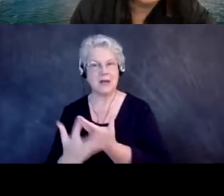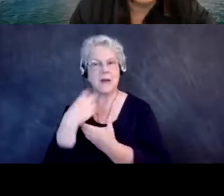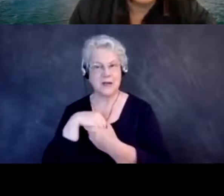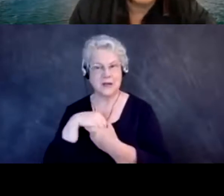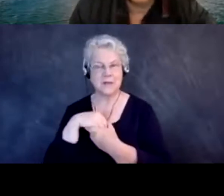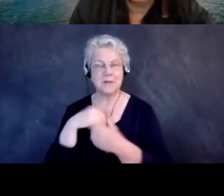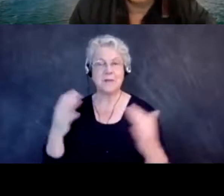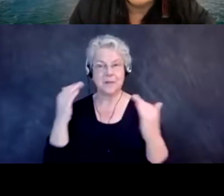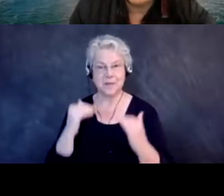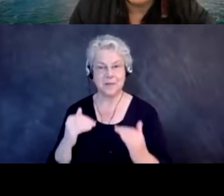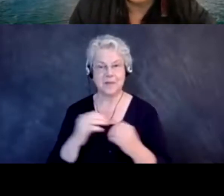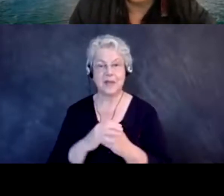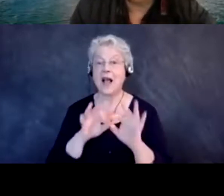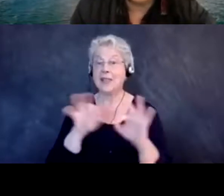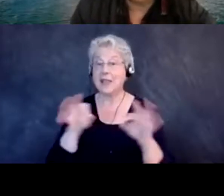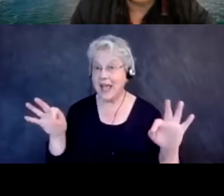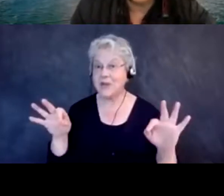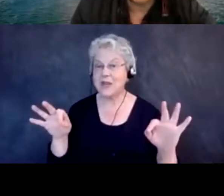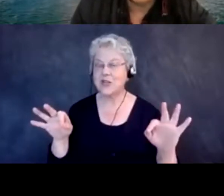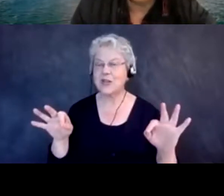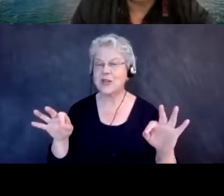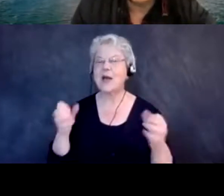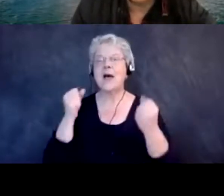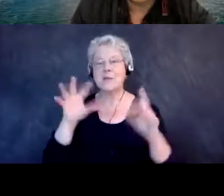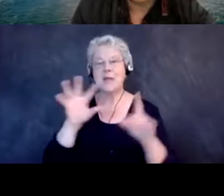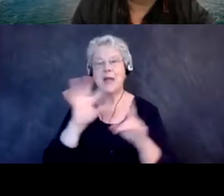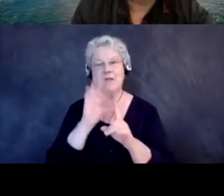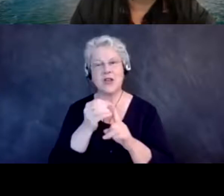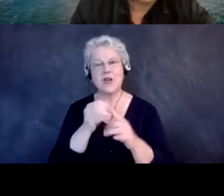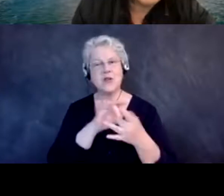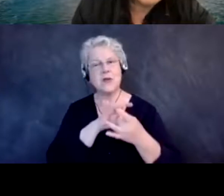It can include language. A lot of culture is held in our language. Next bullet.